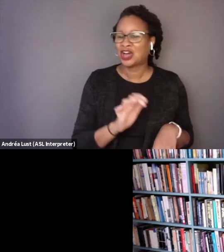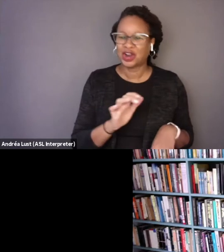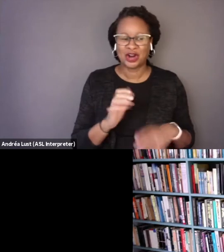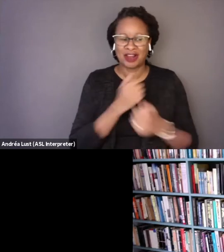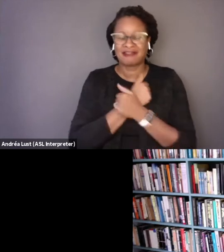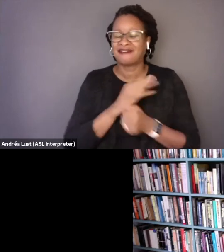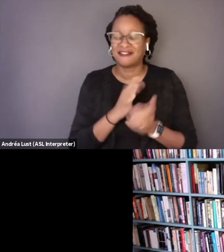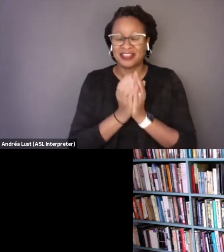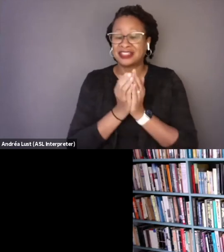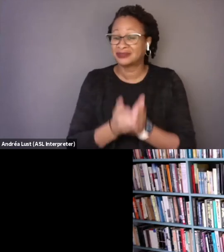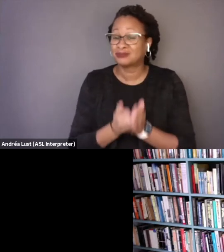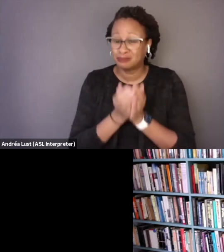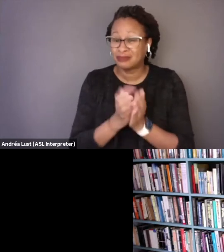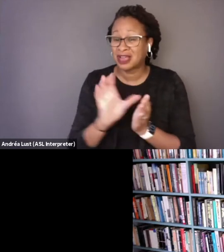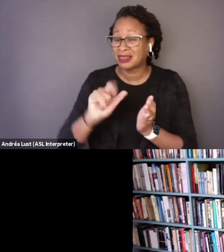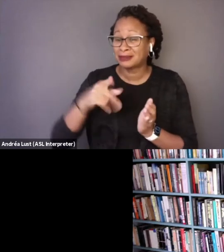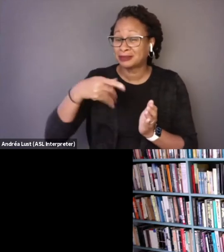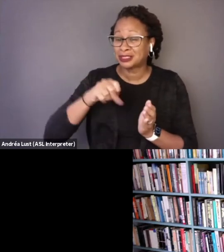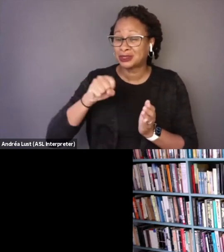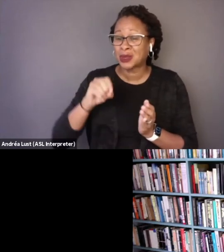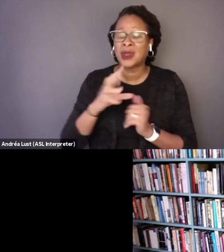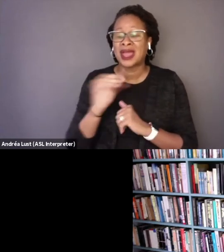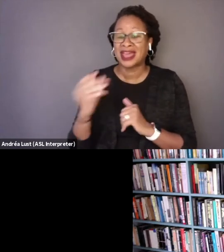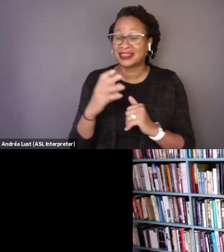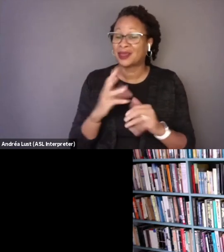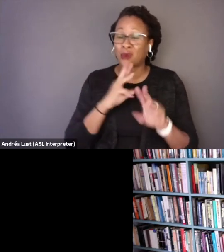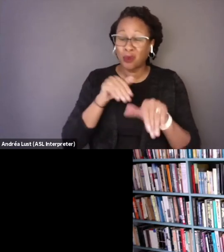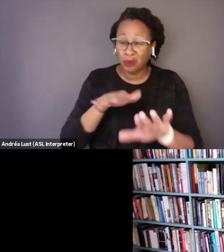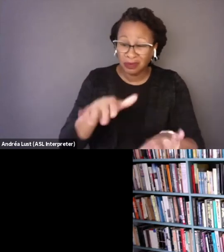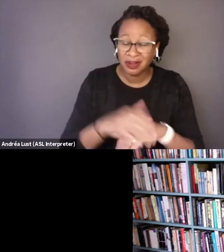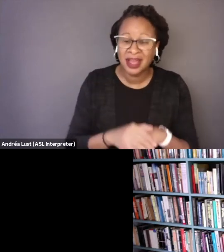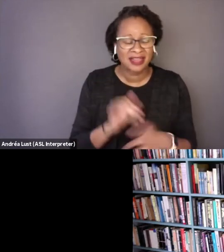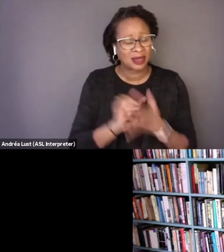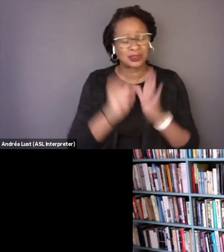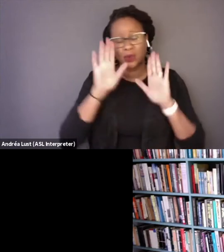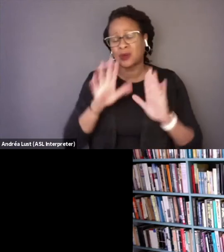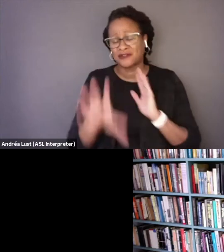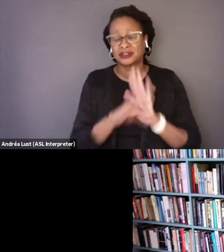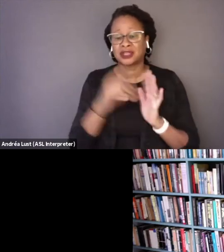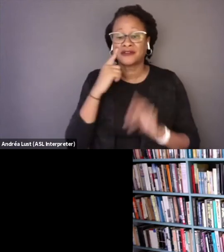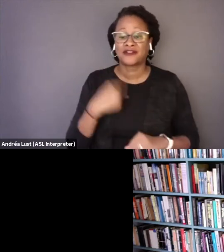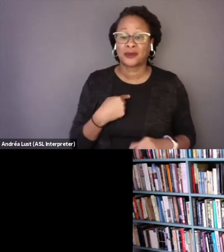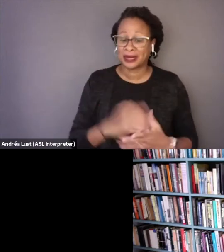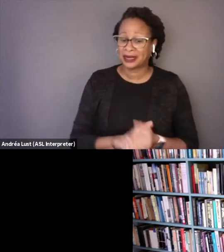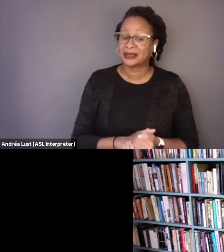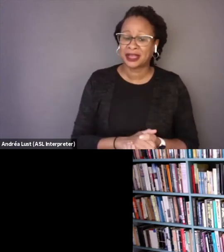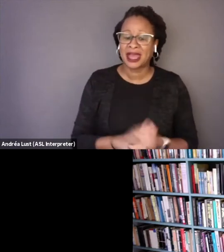was just such a wonderful discovery for me. And yeah, that definitely surprised me.